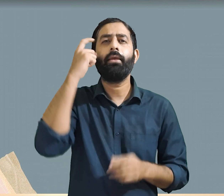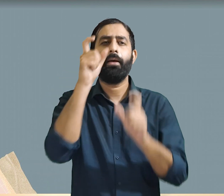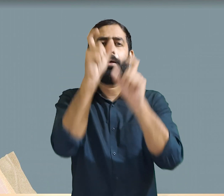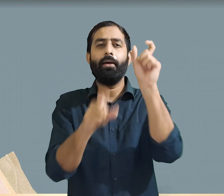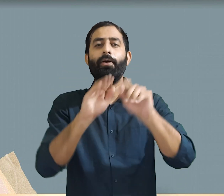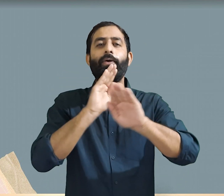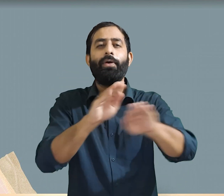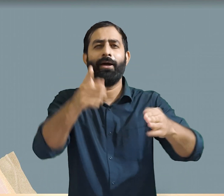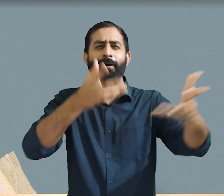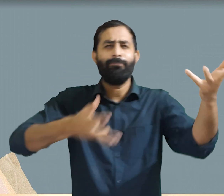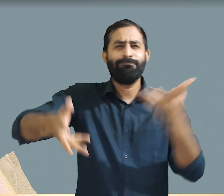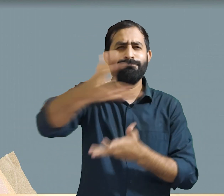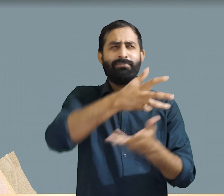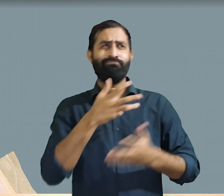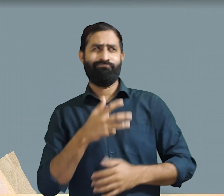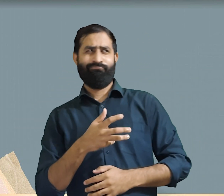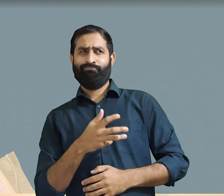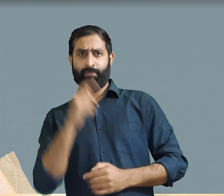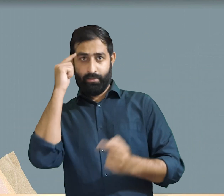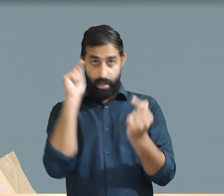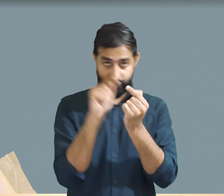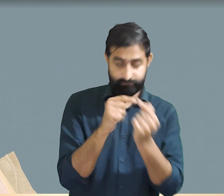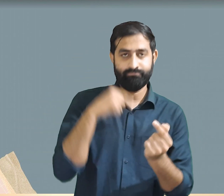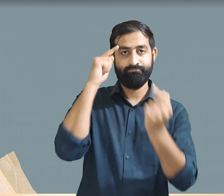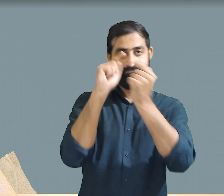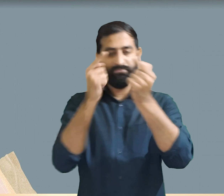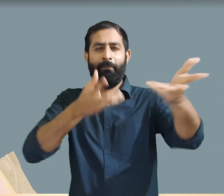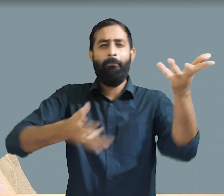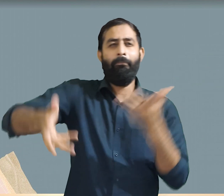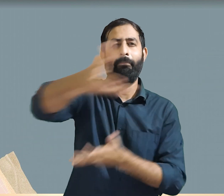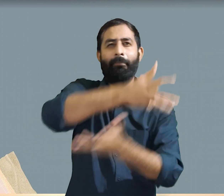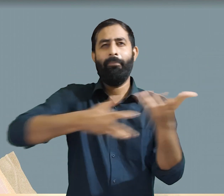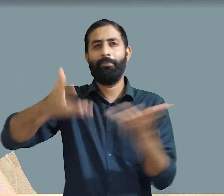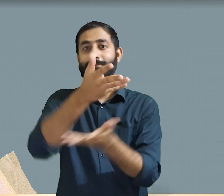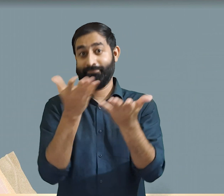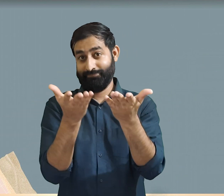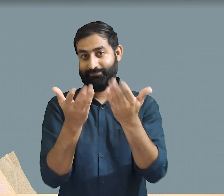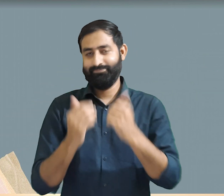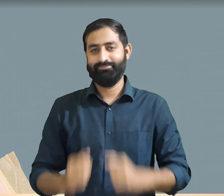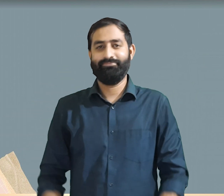This is a controversial question which you students can discuss among yourselves.